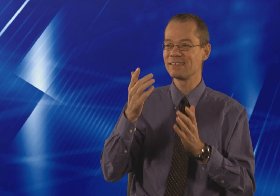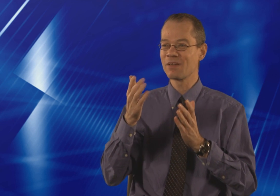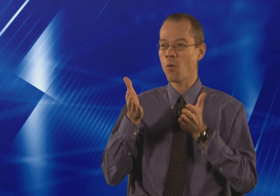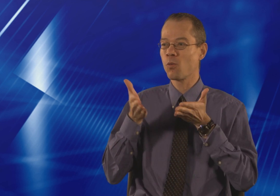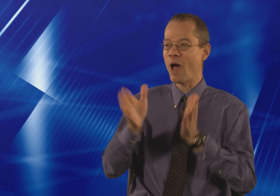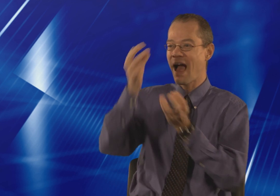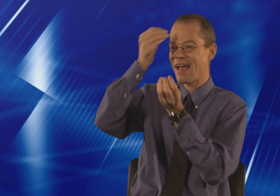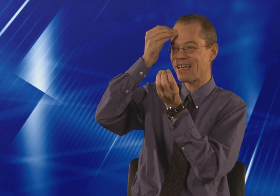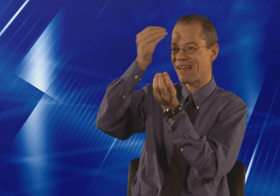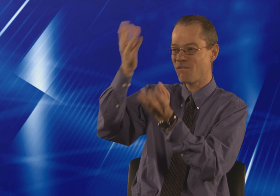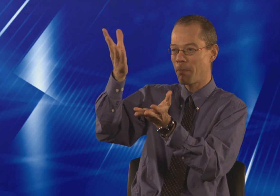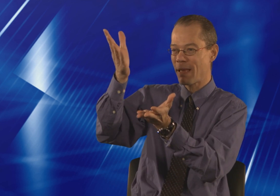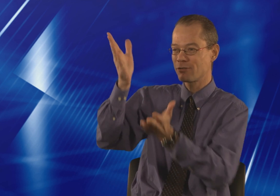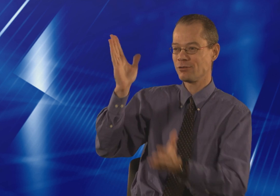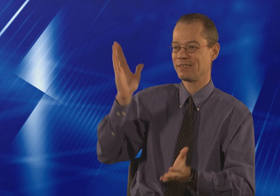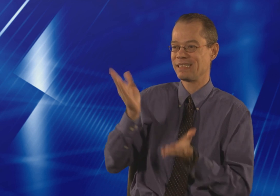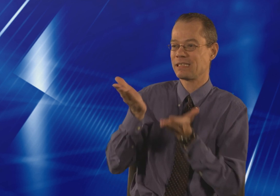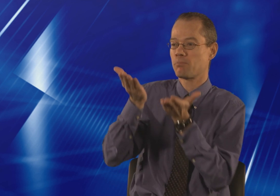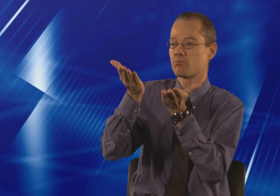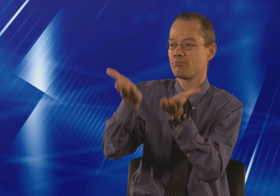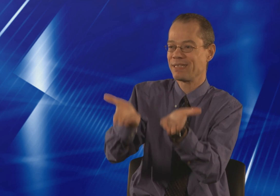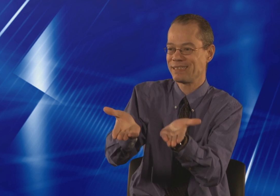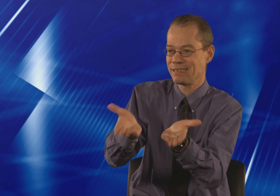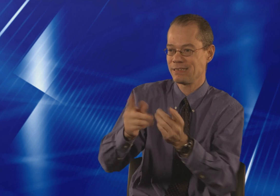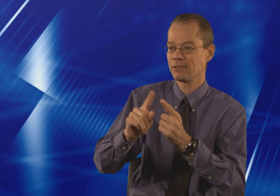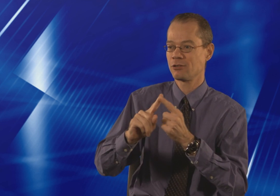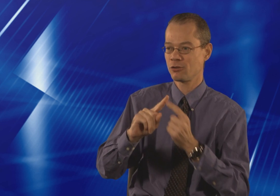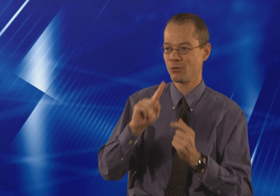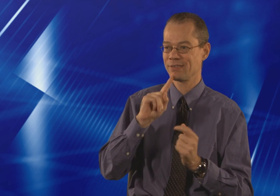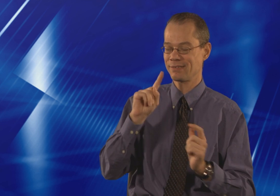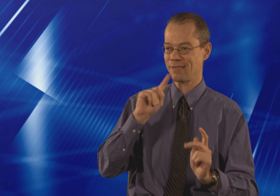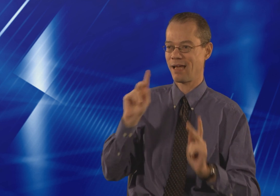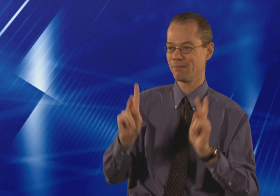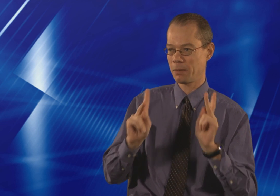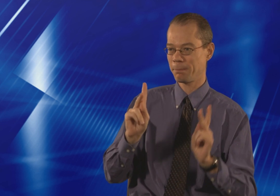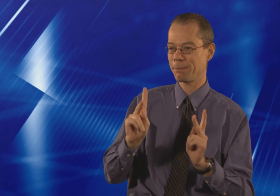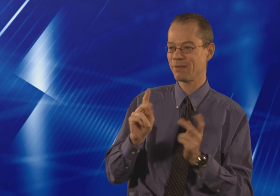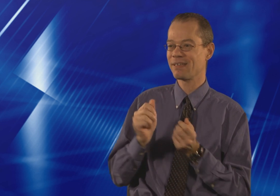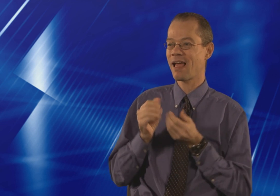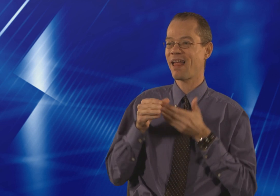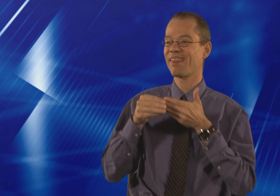Because the information is presented to deaf people